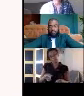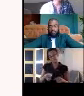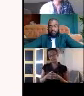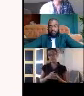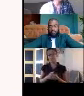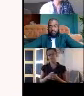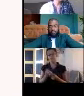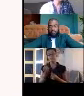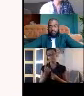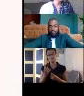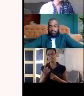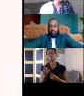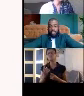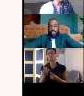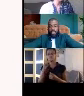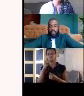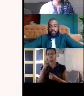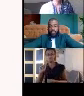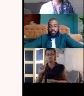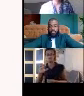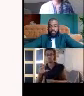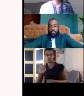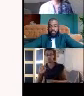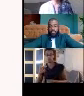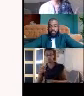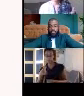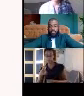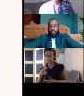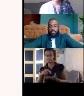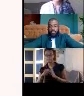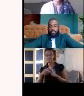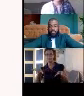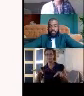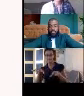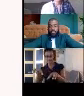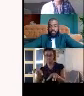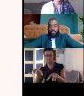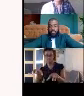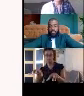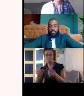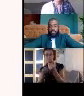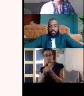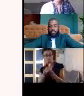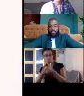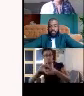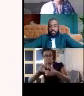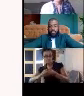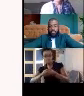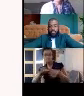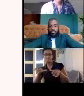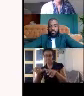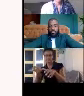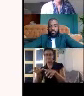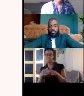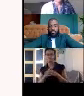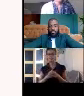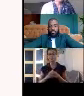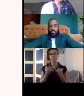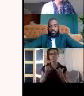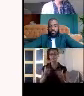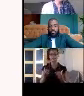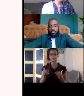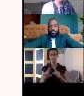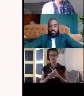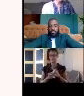Like, what are you, so I guess we want to ask this question. Like what are your commitments